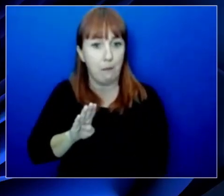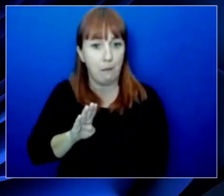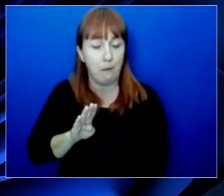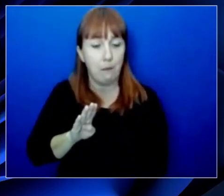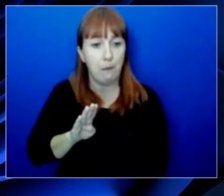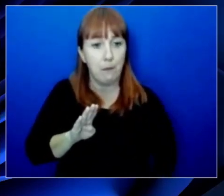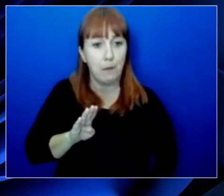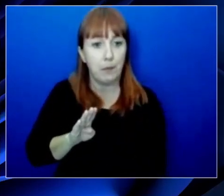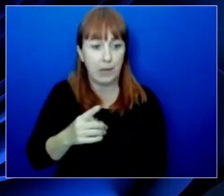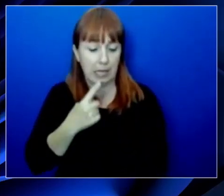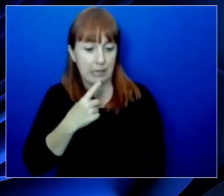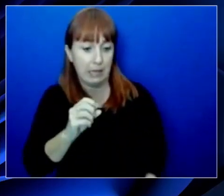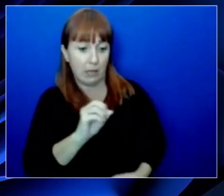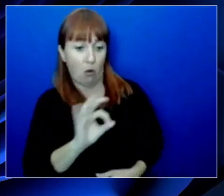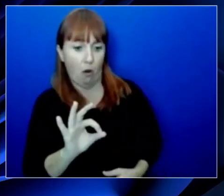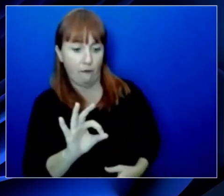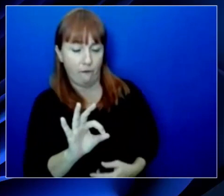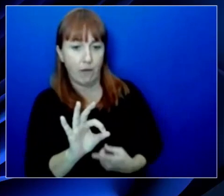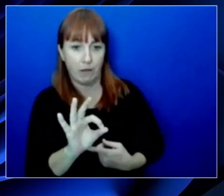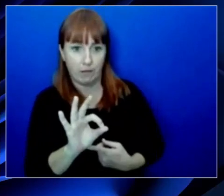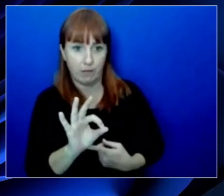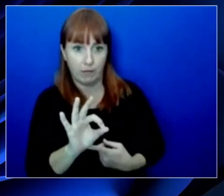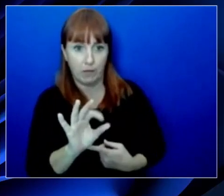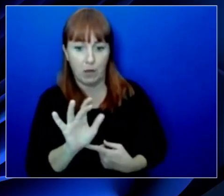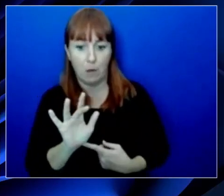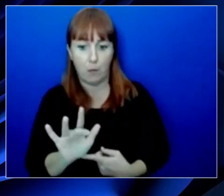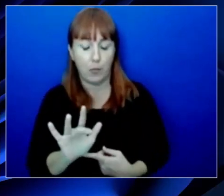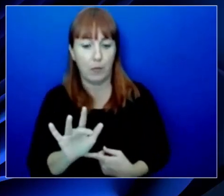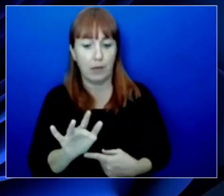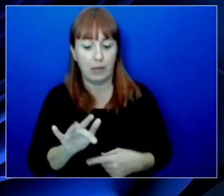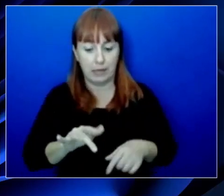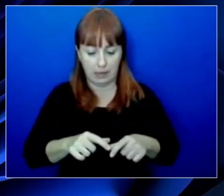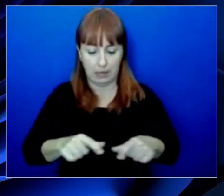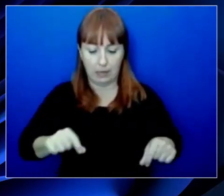and it says that it's currently off, so I simply press the spacebar